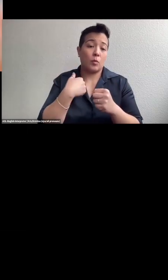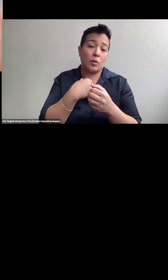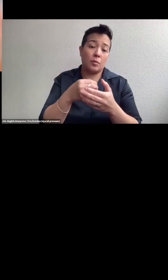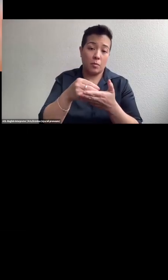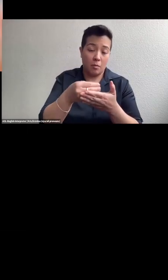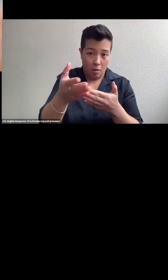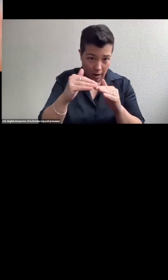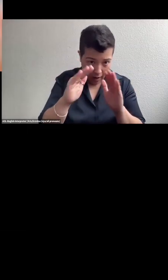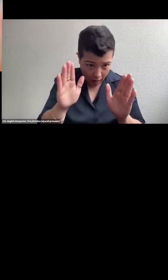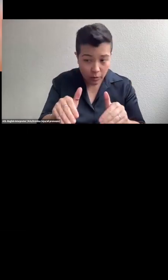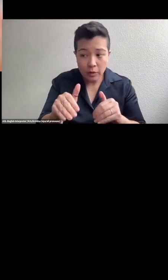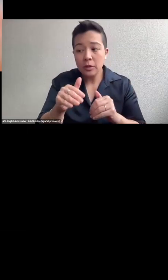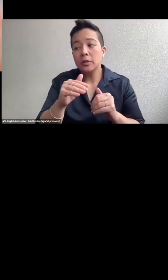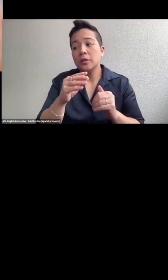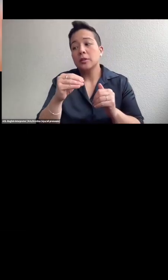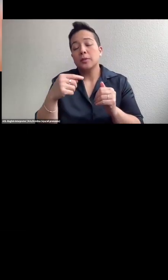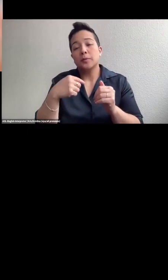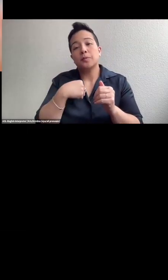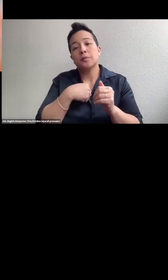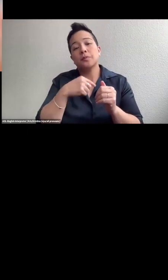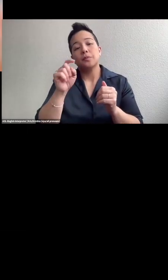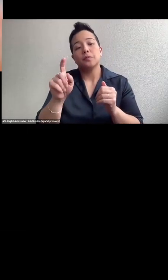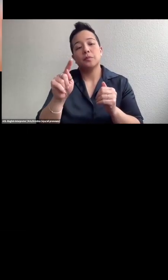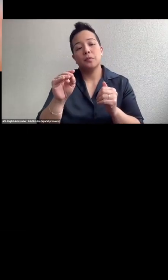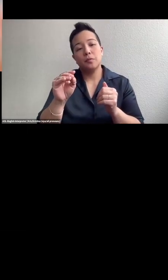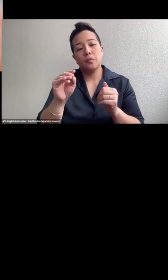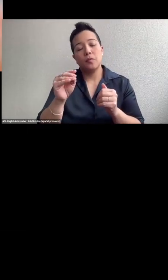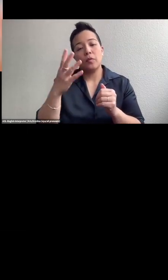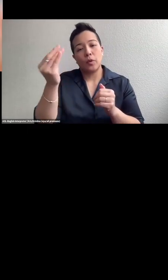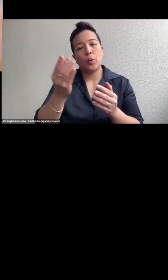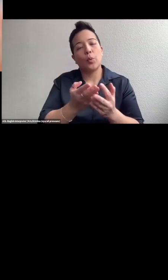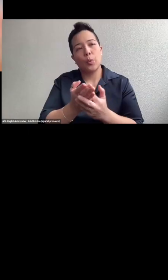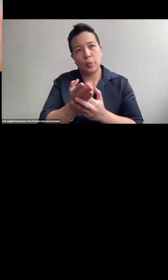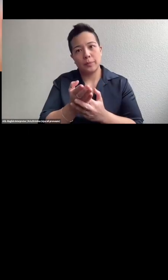then we had to go through the classes.